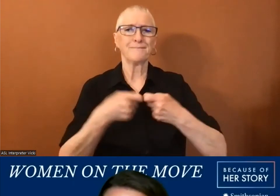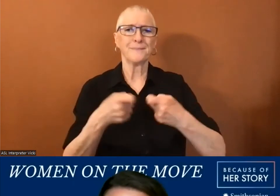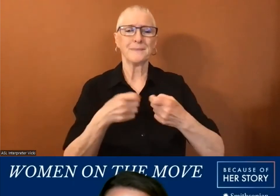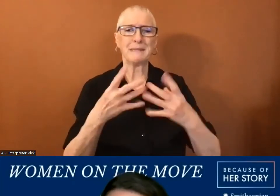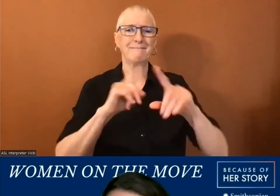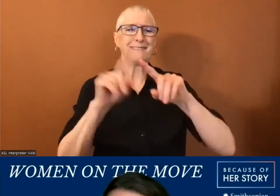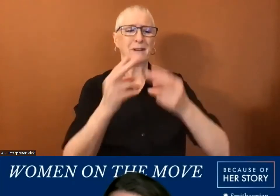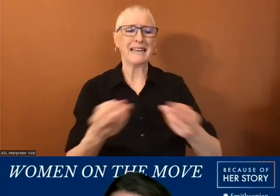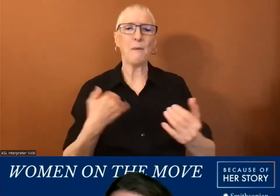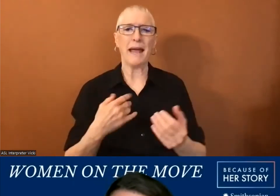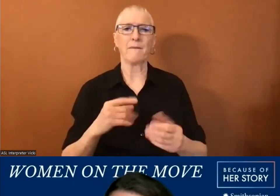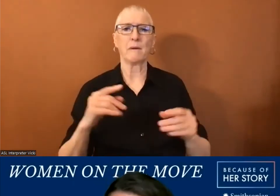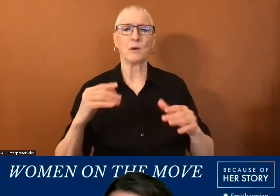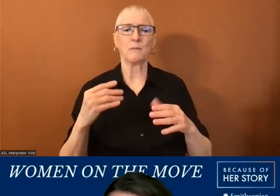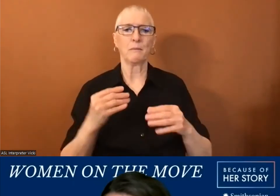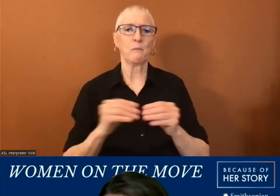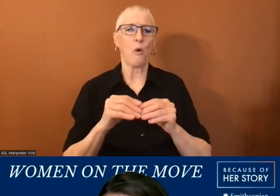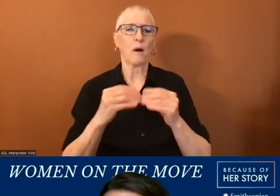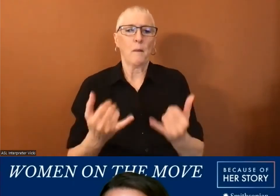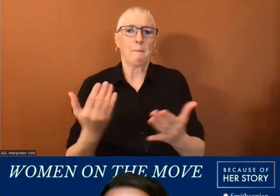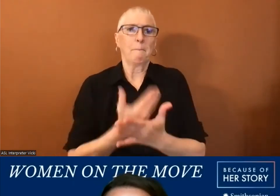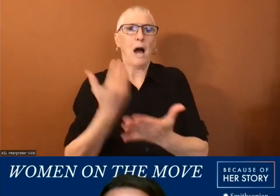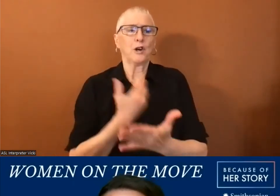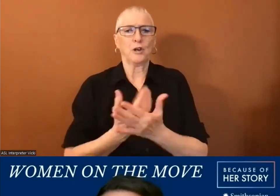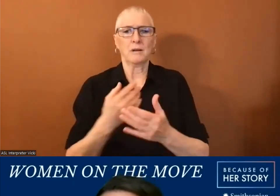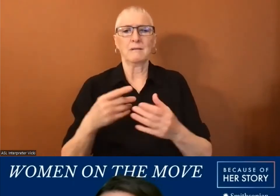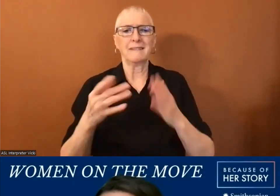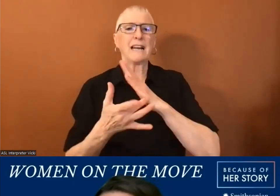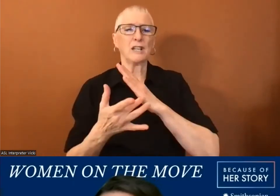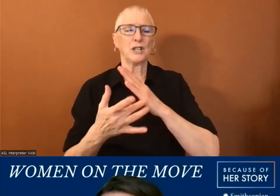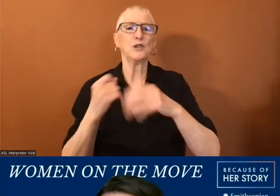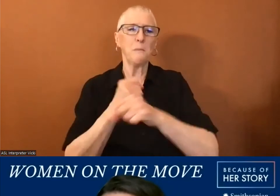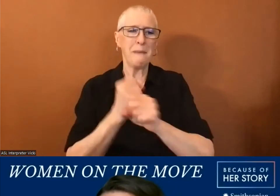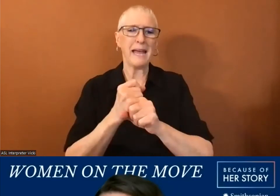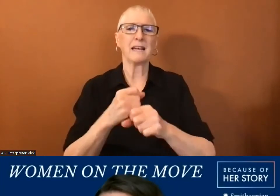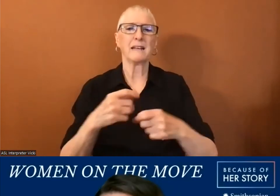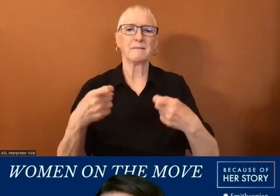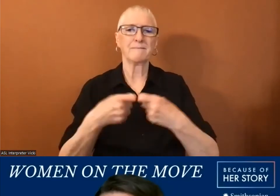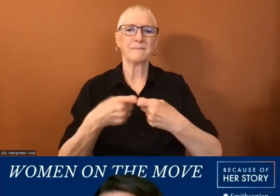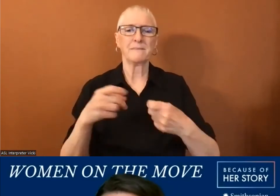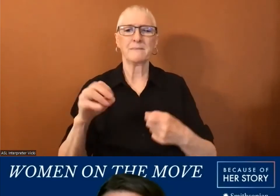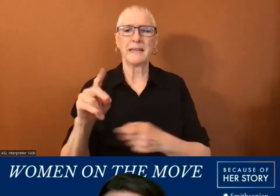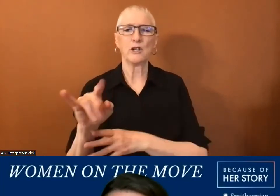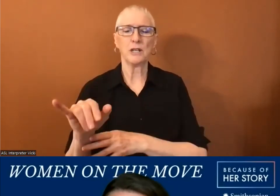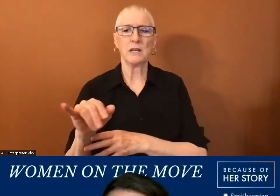more modern technology to create or make and so a lot of the dams that people are kind of, you know,